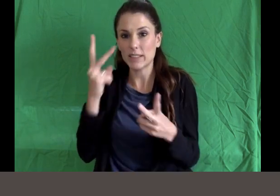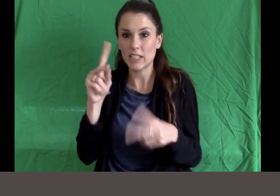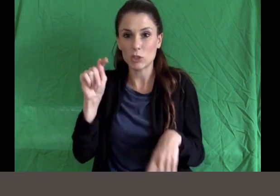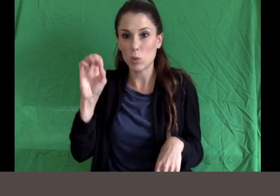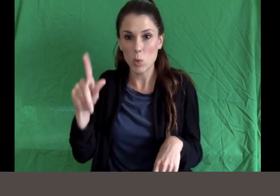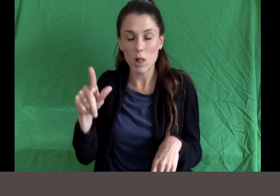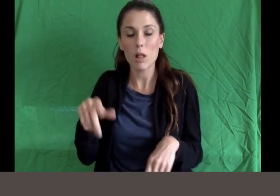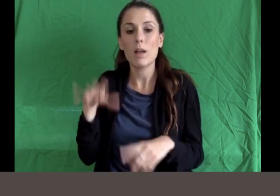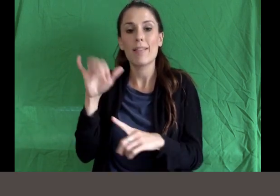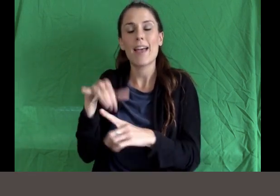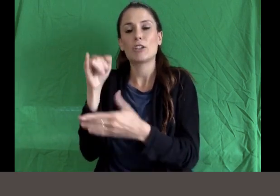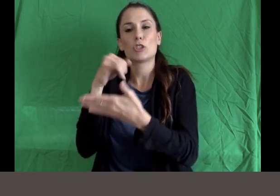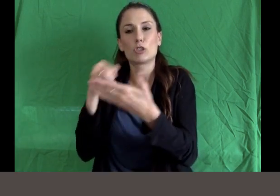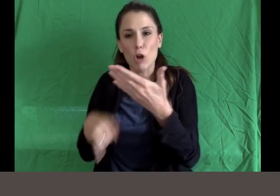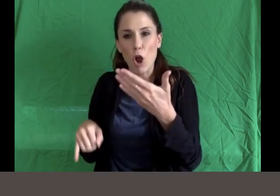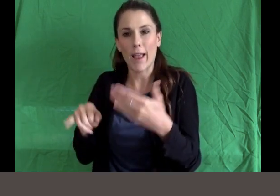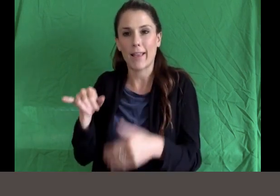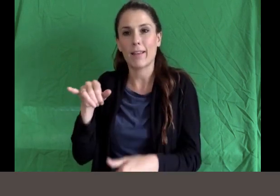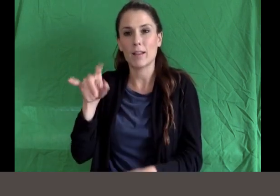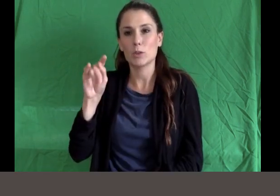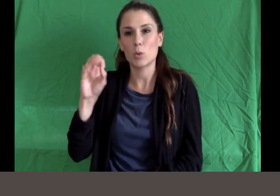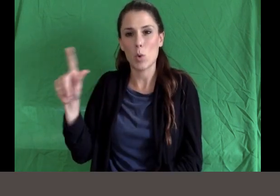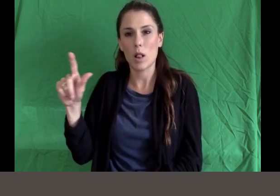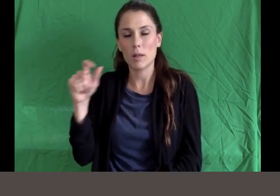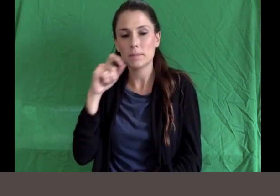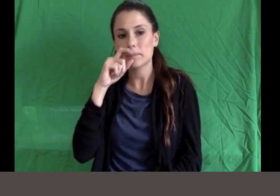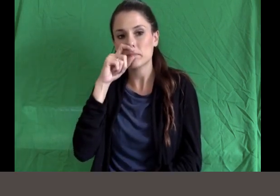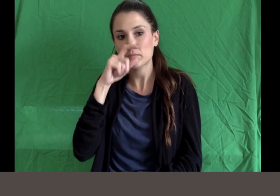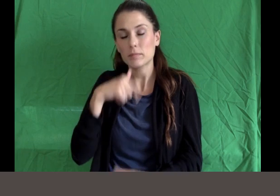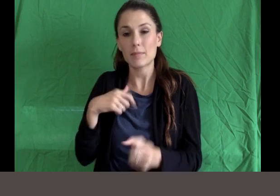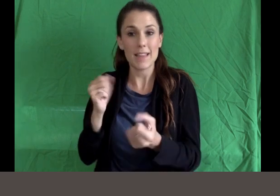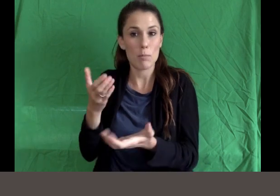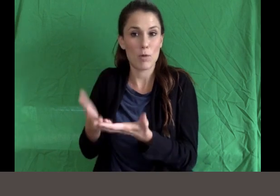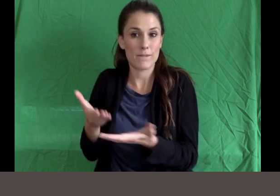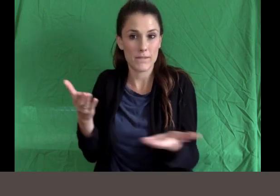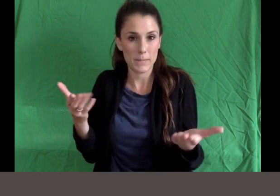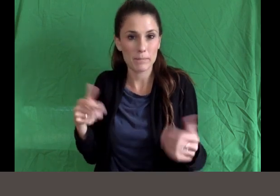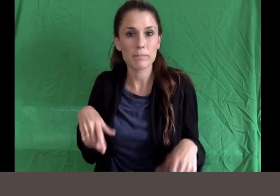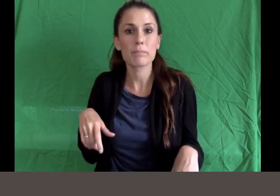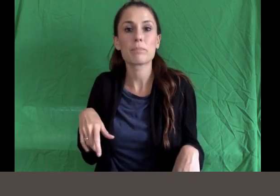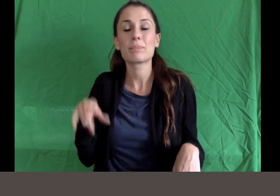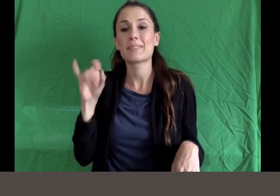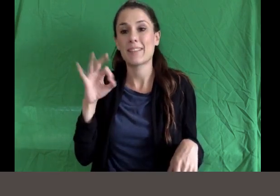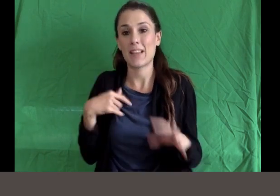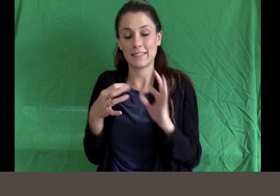drawing tool and I can prove it to you if I were to simply draw a circle and include